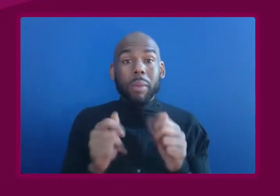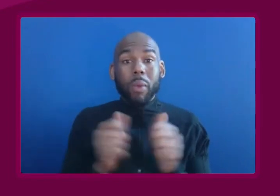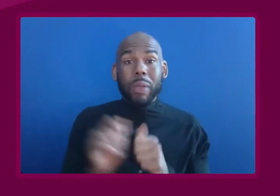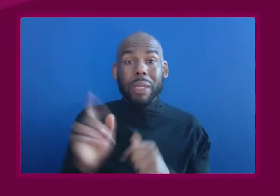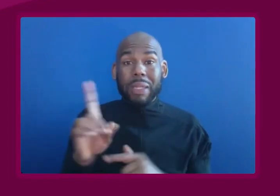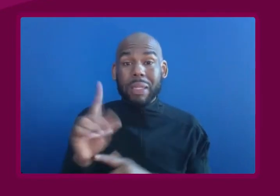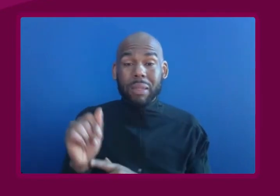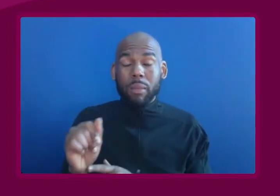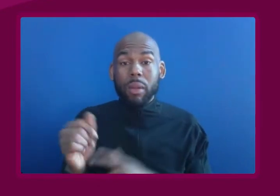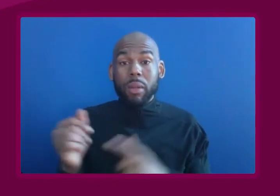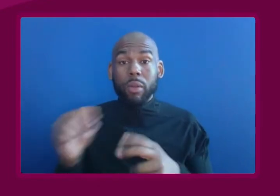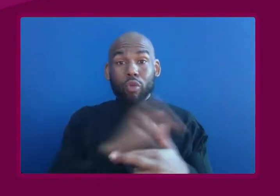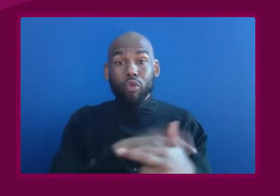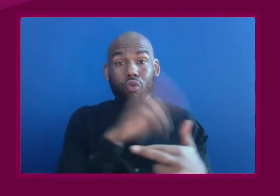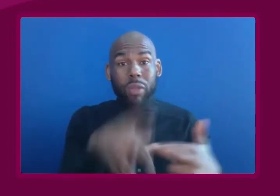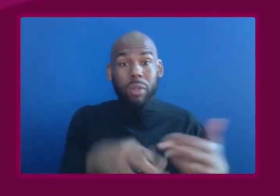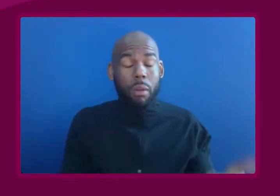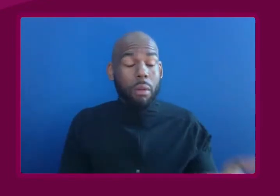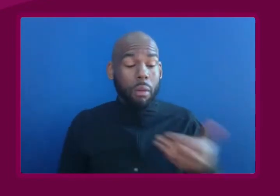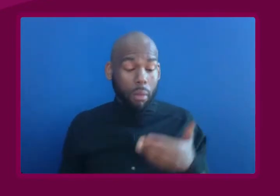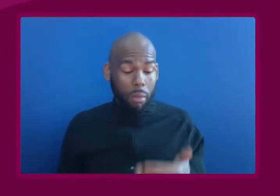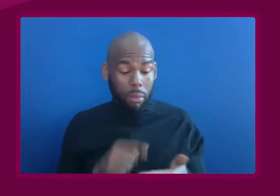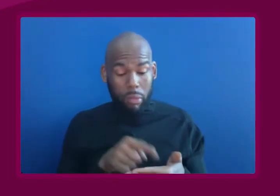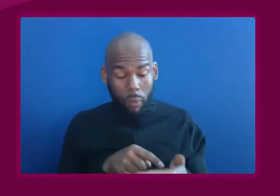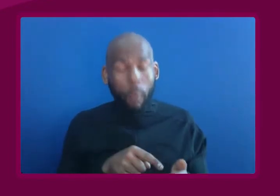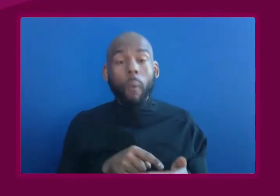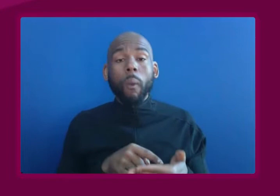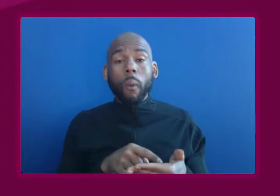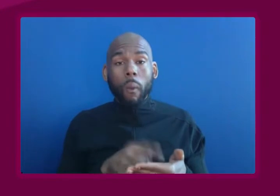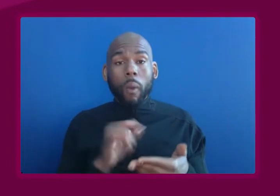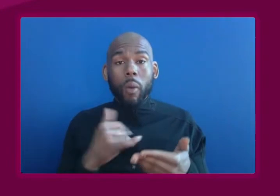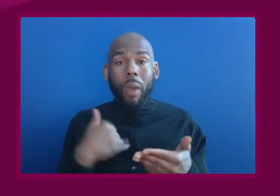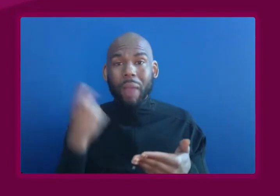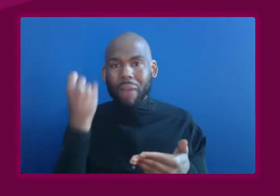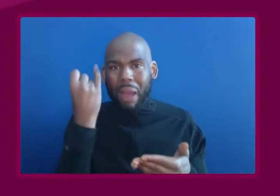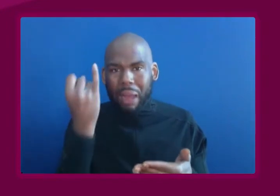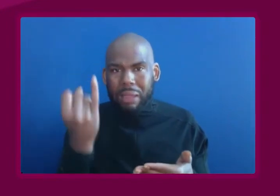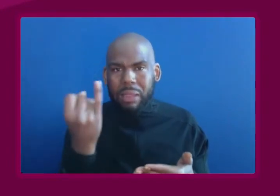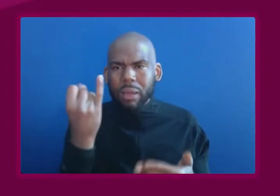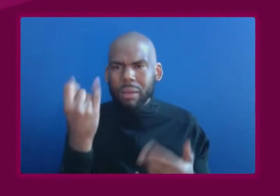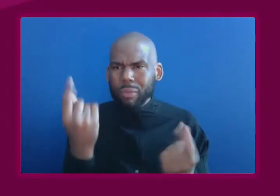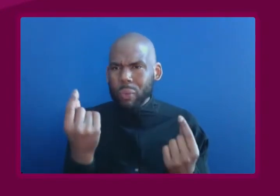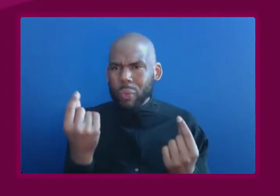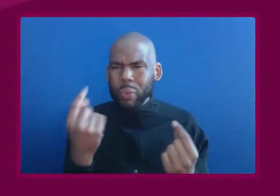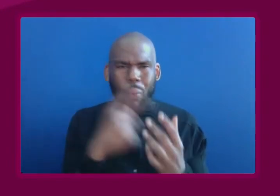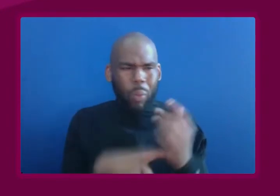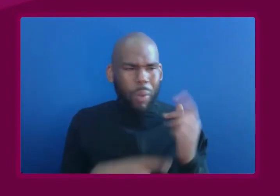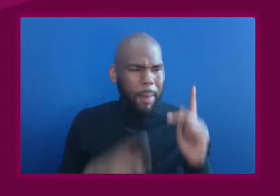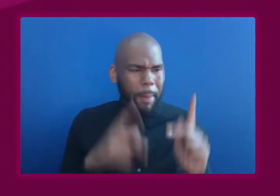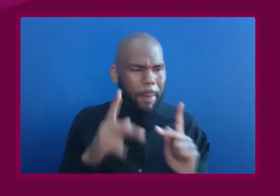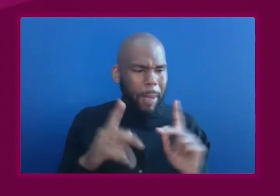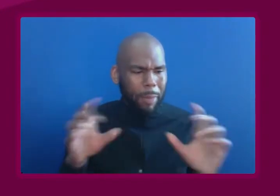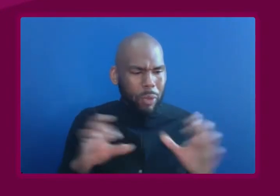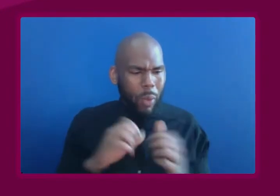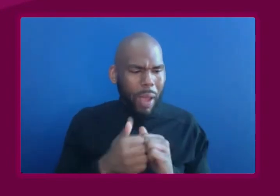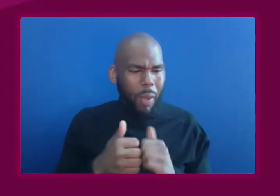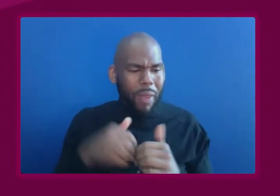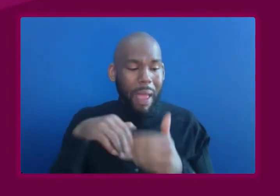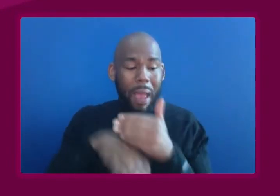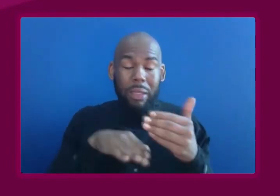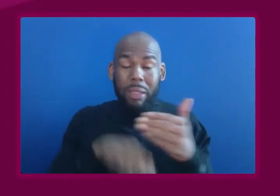That will, at least, give you an idea of how or what people do in order to access your